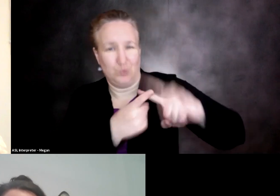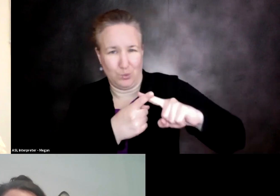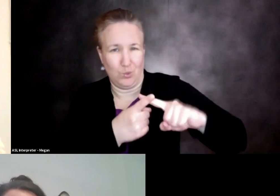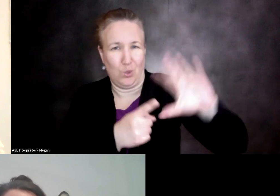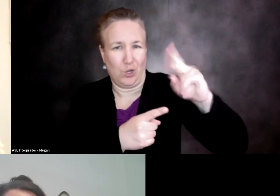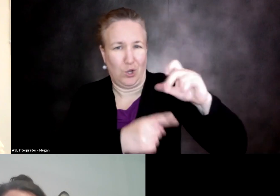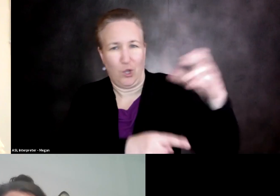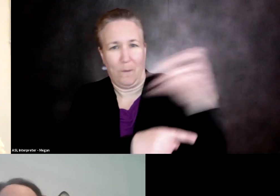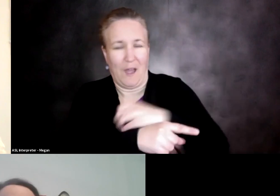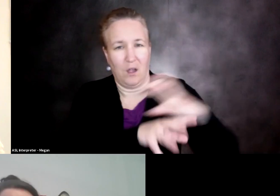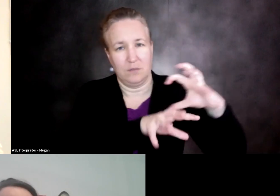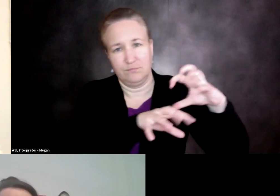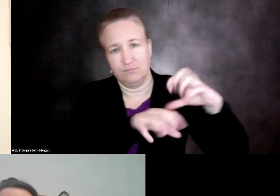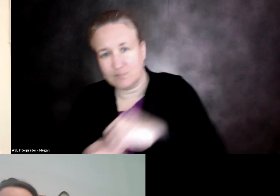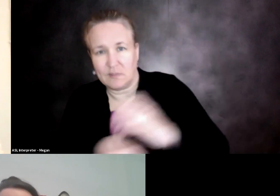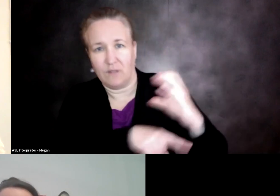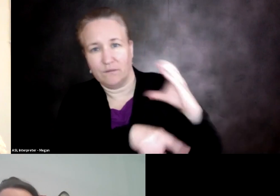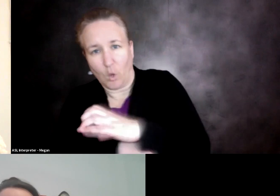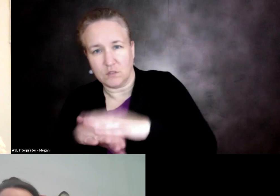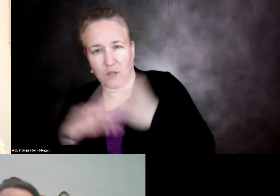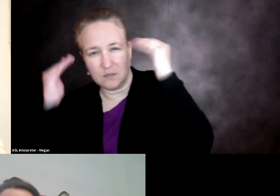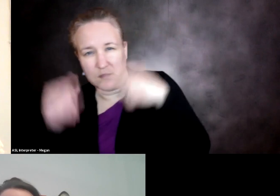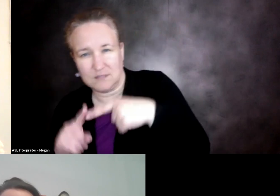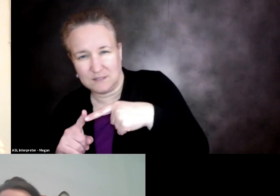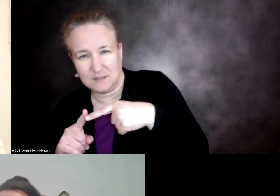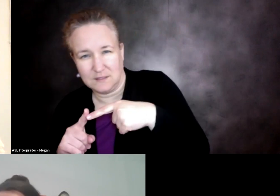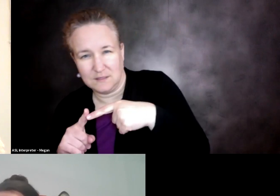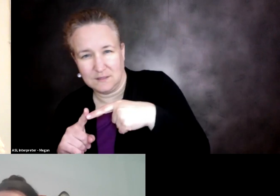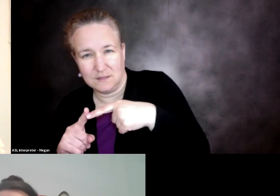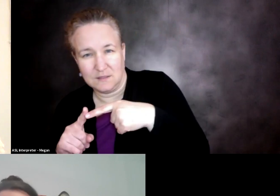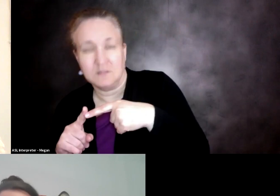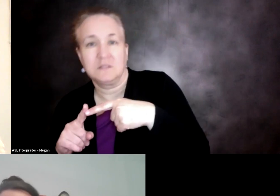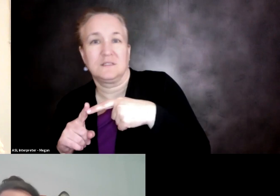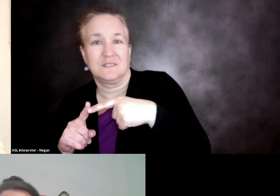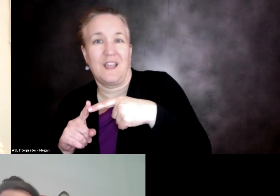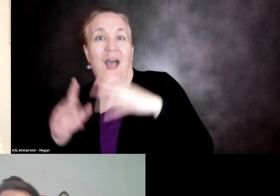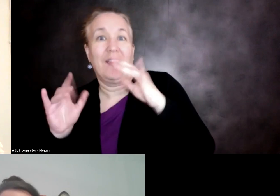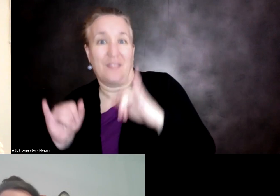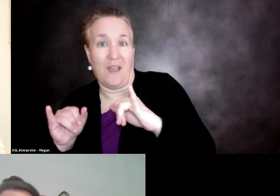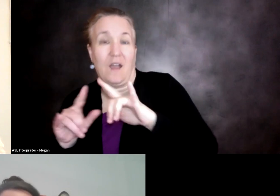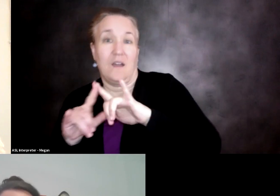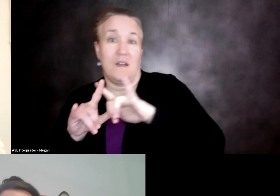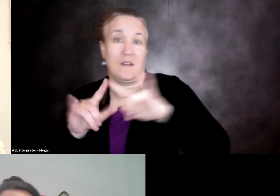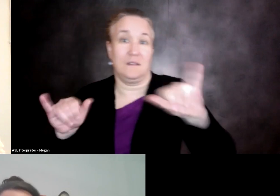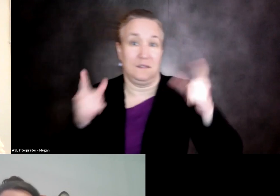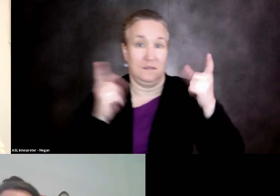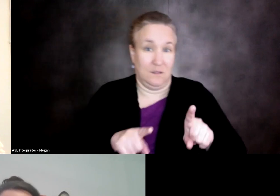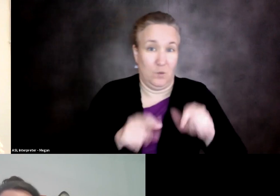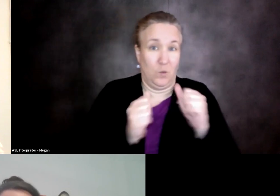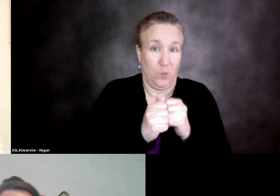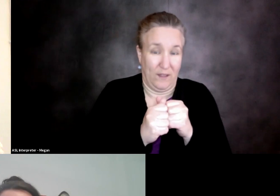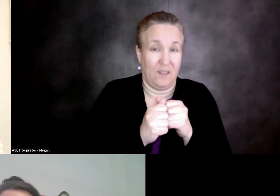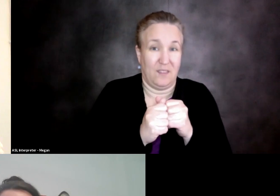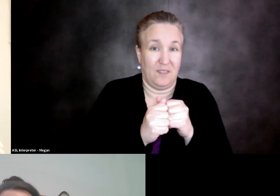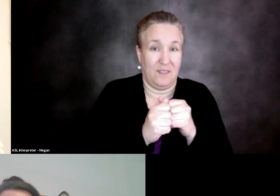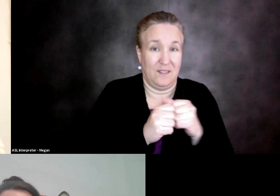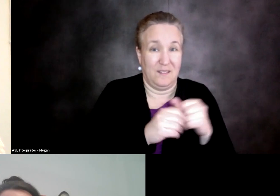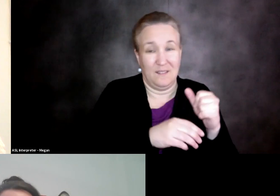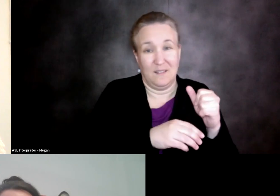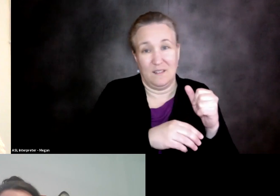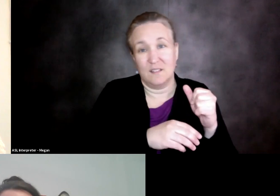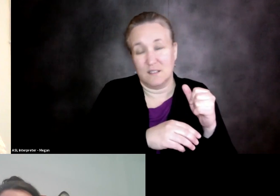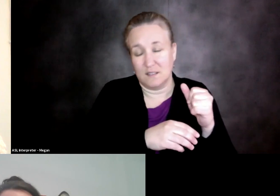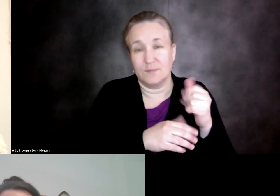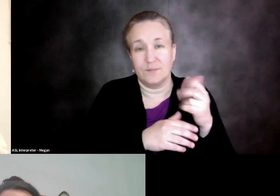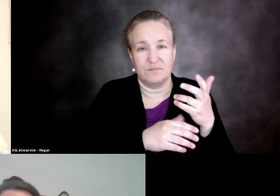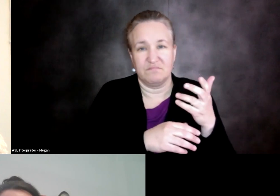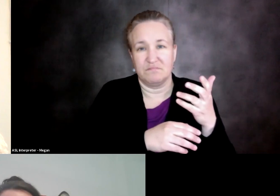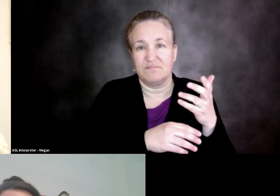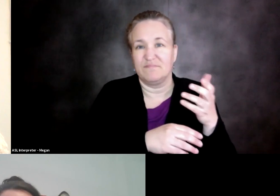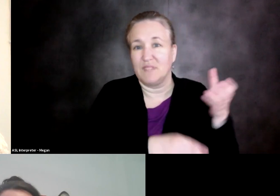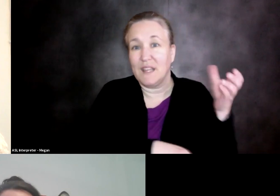on adults and its coexistence with imposition of power